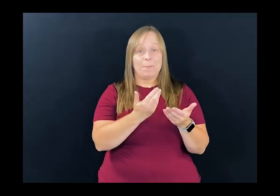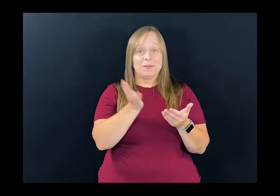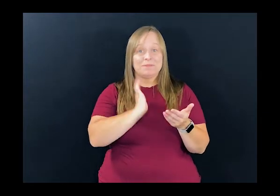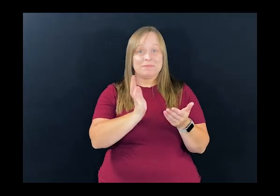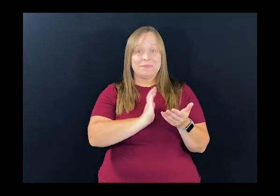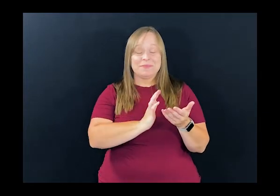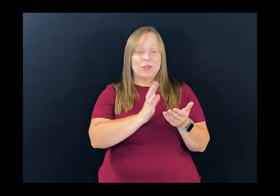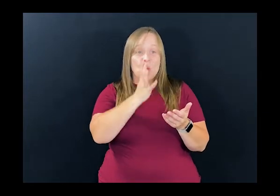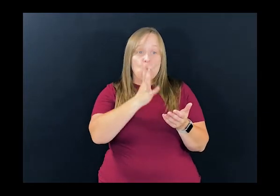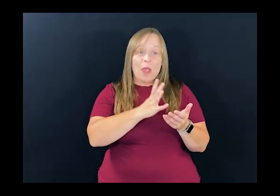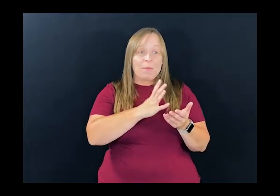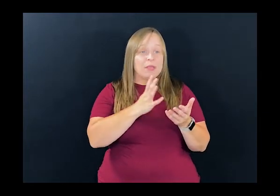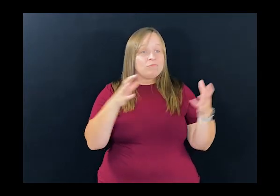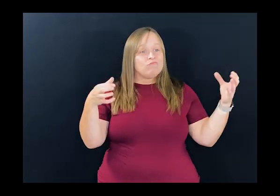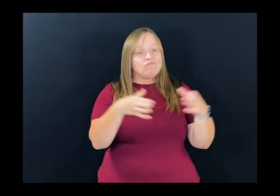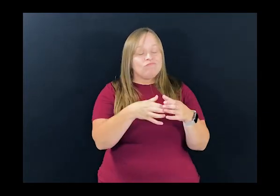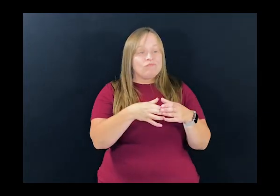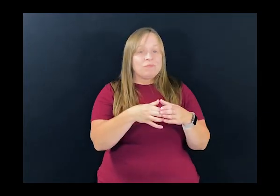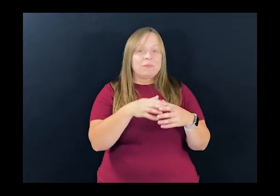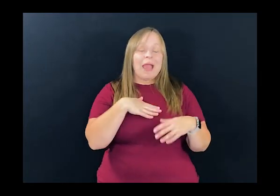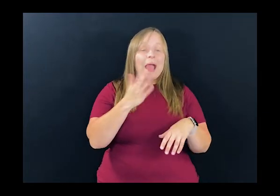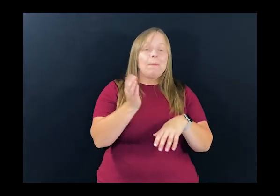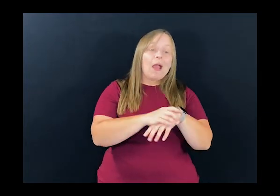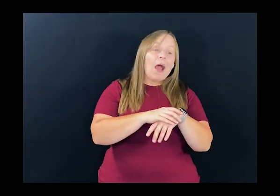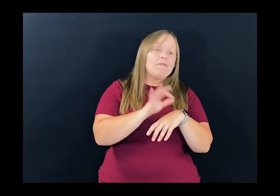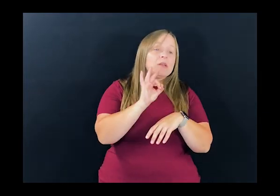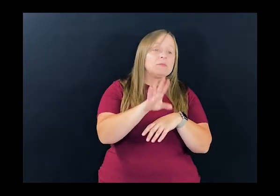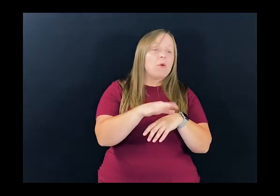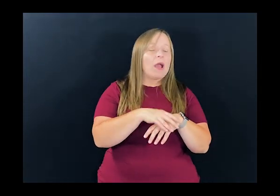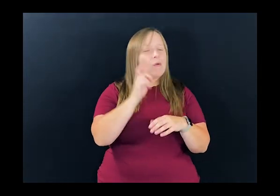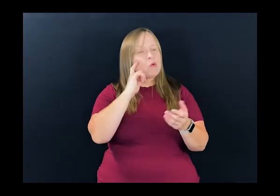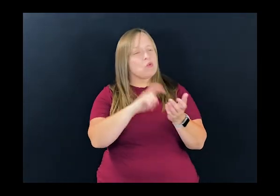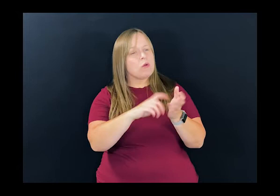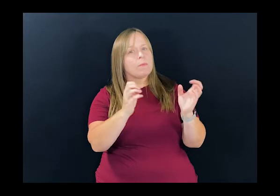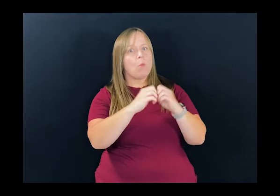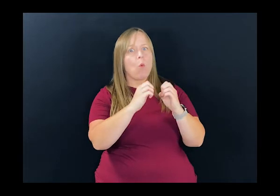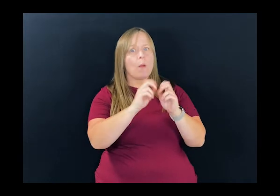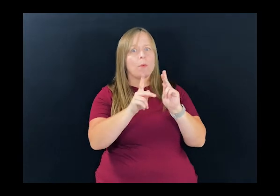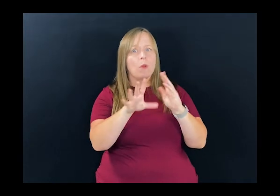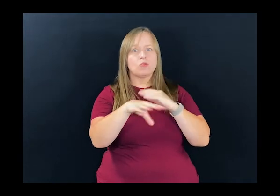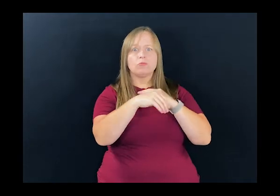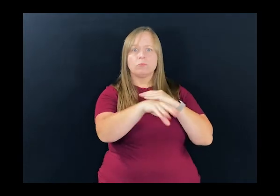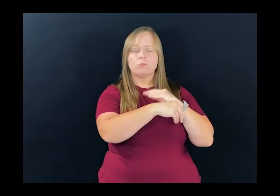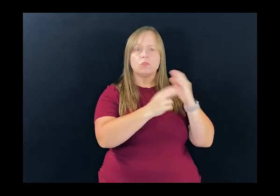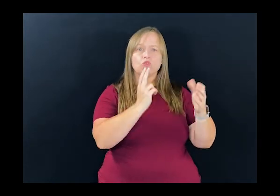It started off as women coming together, I would jump on and I would notice that more women went to join the group.